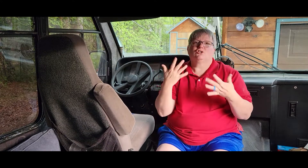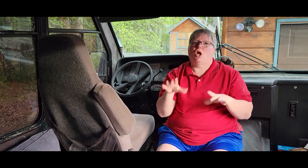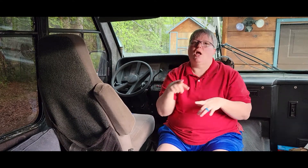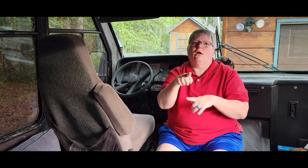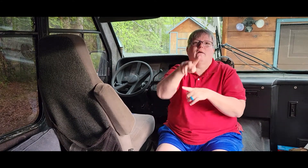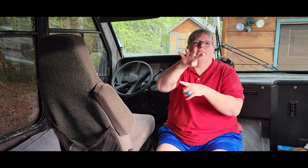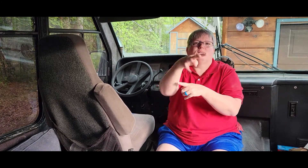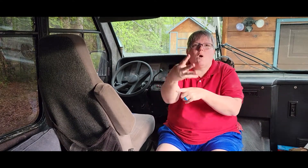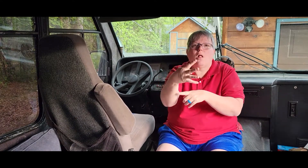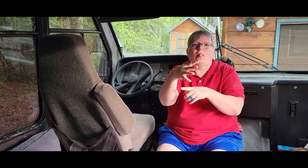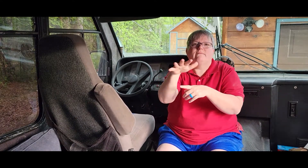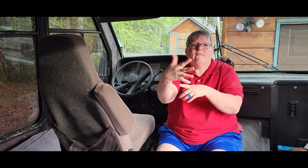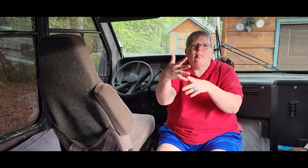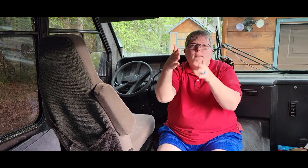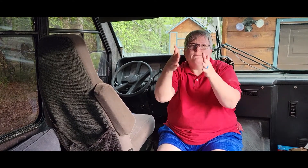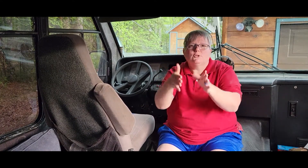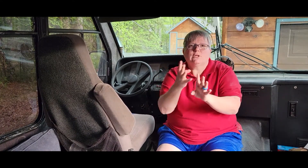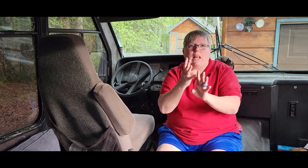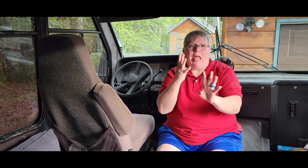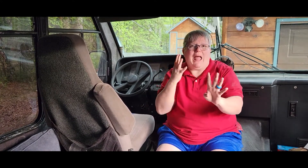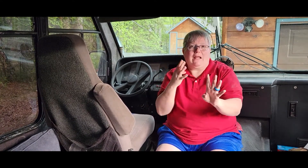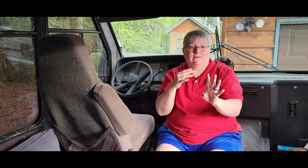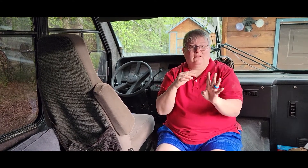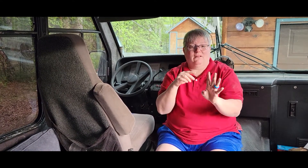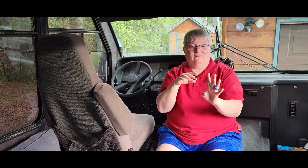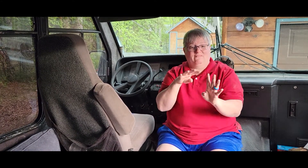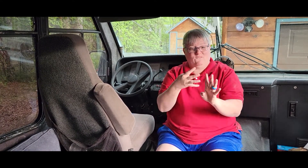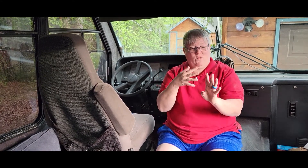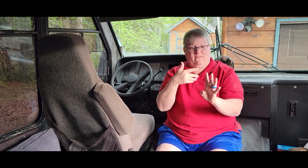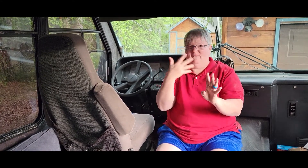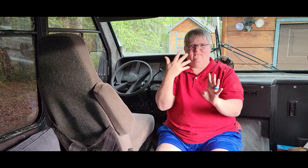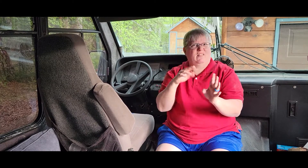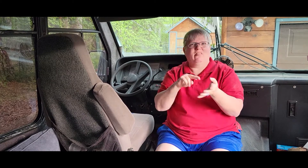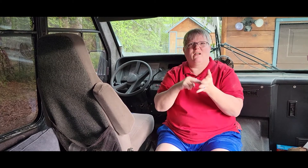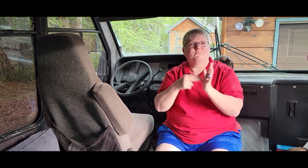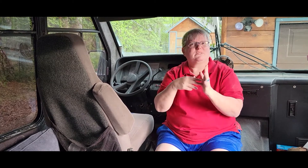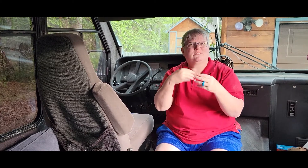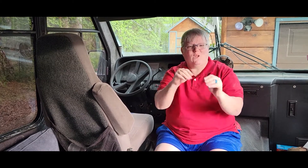it sold you were fourth or fifth person in line. Fourth or fifth that means it's already sold.